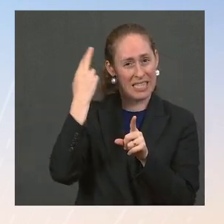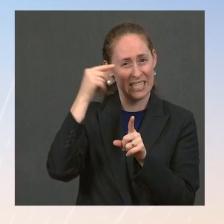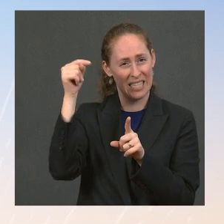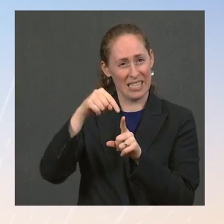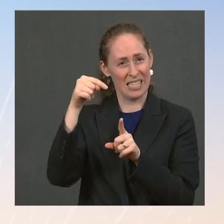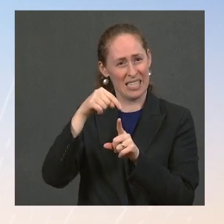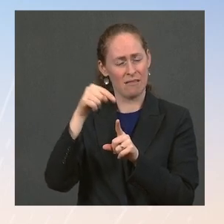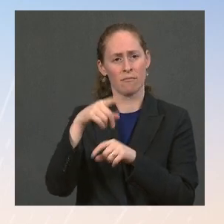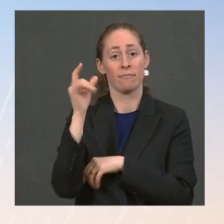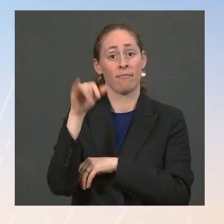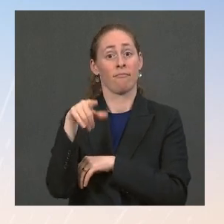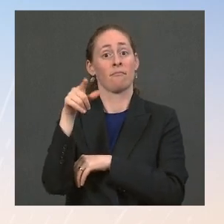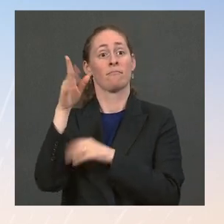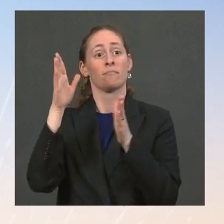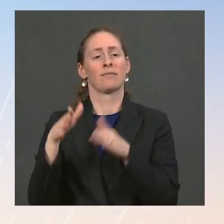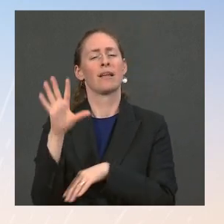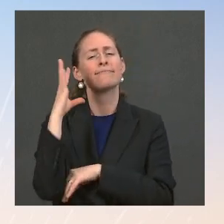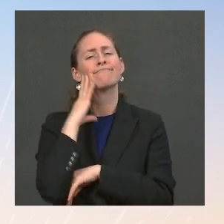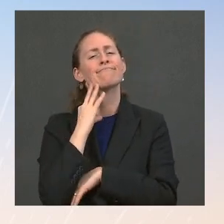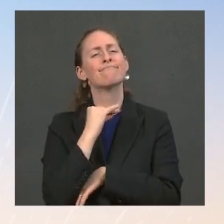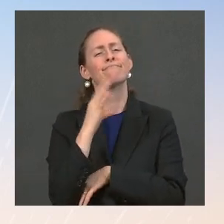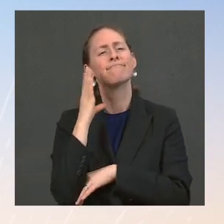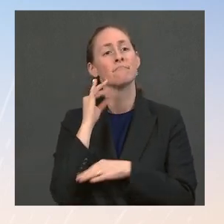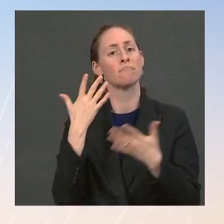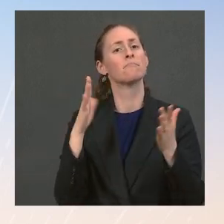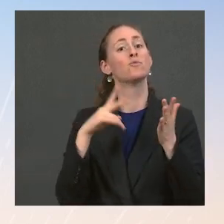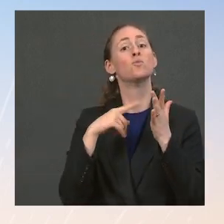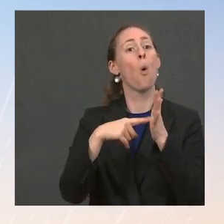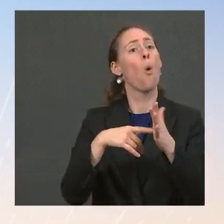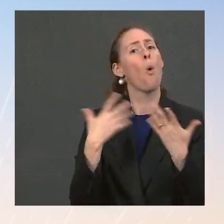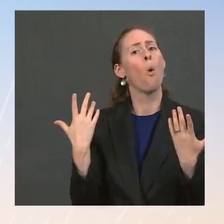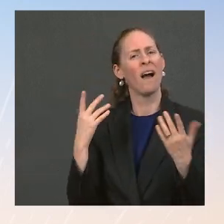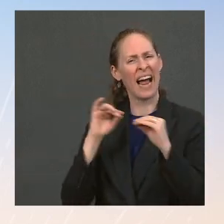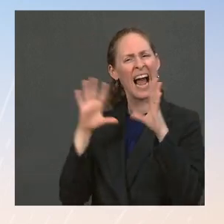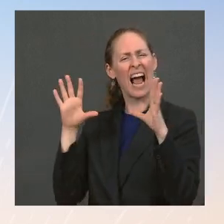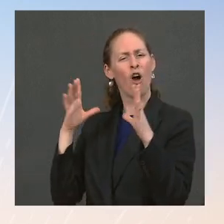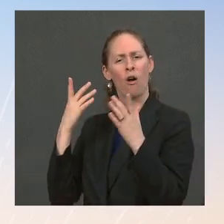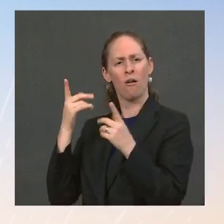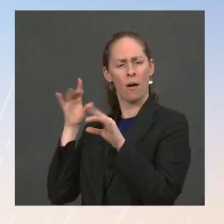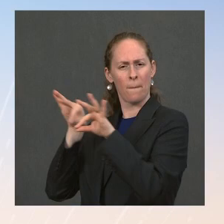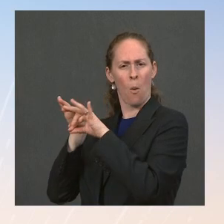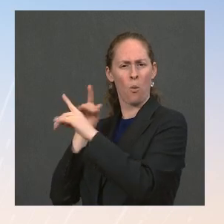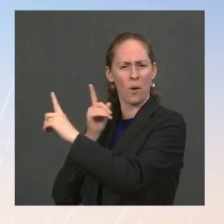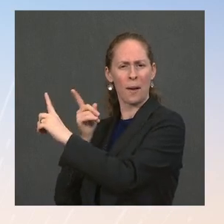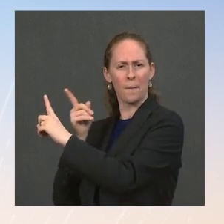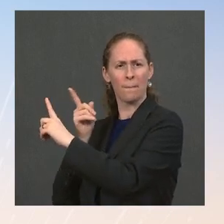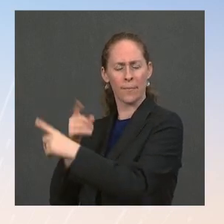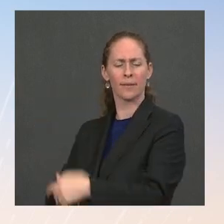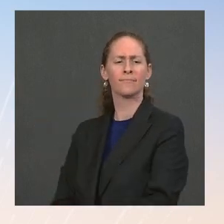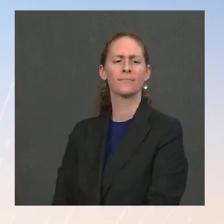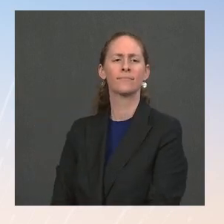that this is a part of the issue we're absolutely focused on. We're also focused, as I noted, on the work of the Supply Chain Task Force,